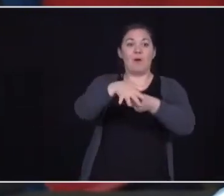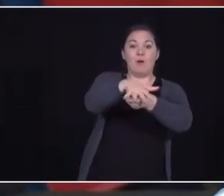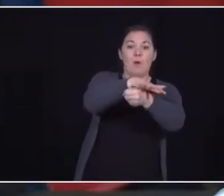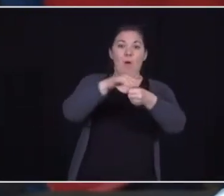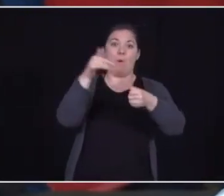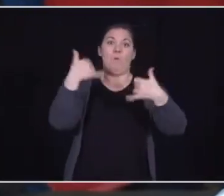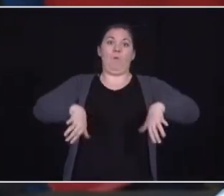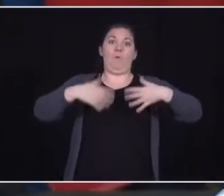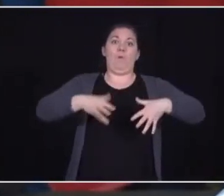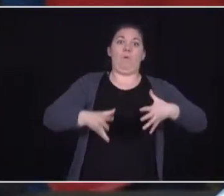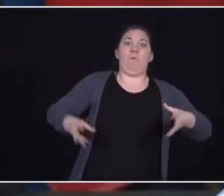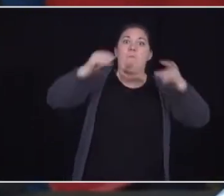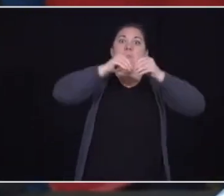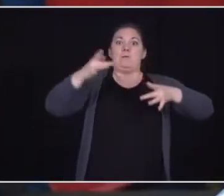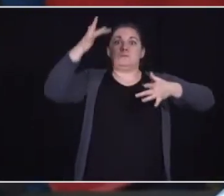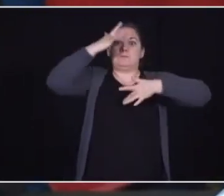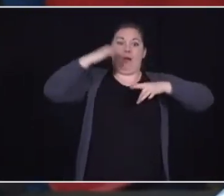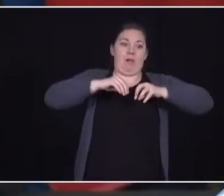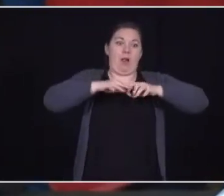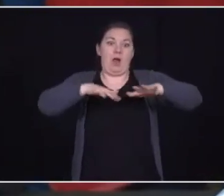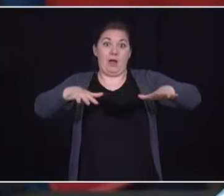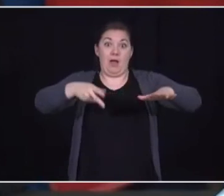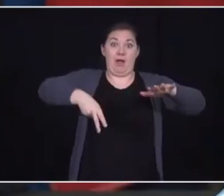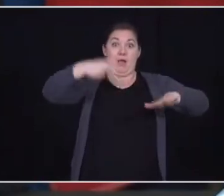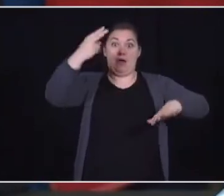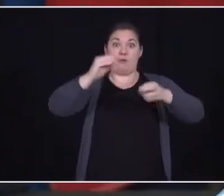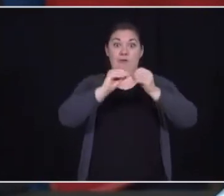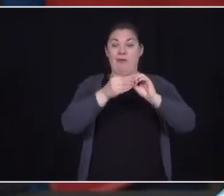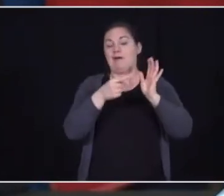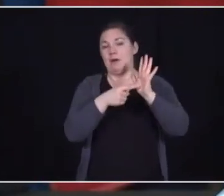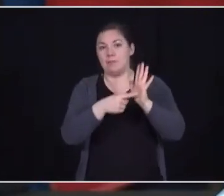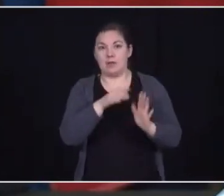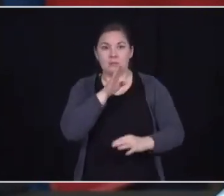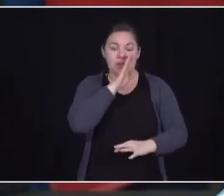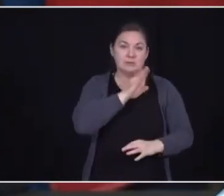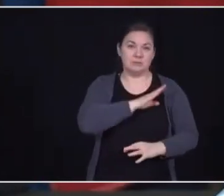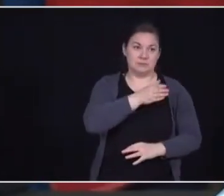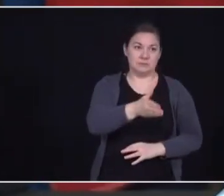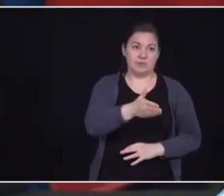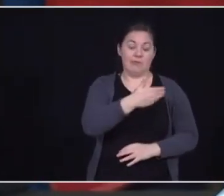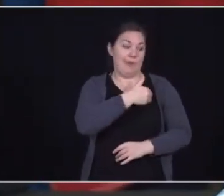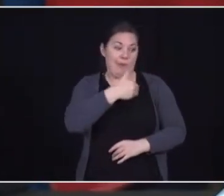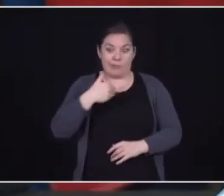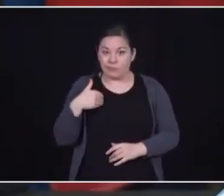Another example of something that is of significant consideration where there is a greater burden of illness.